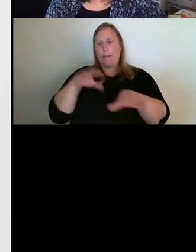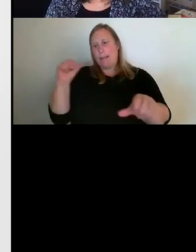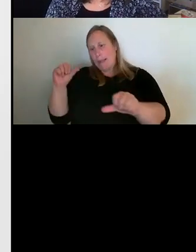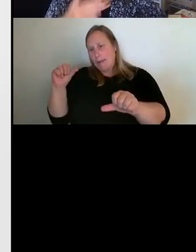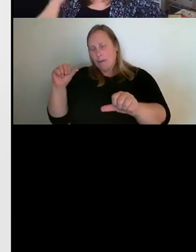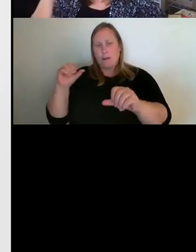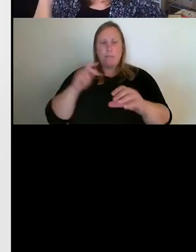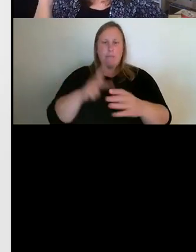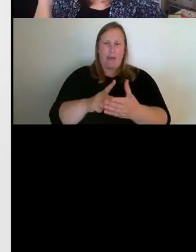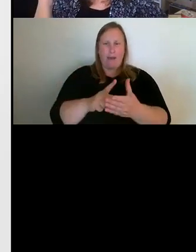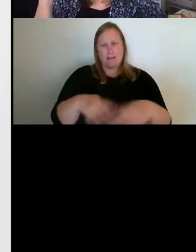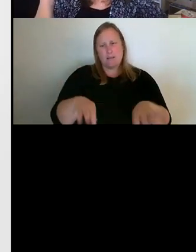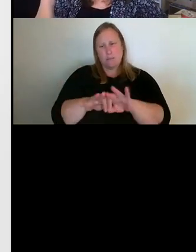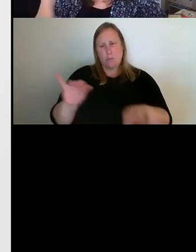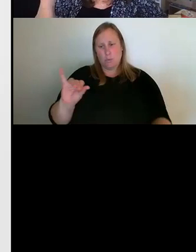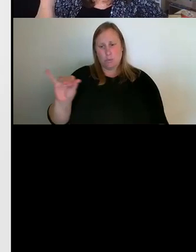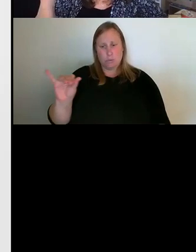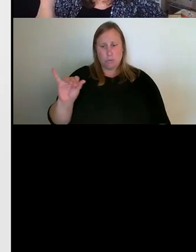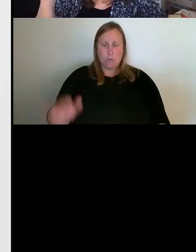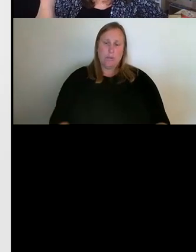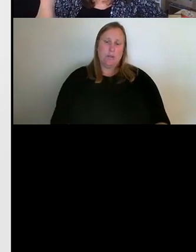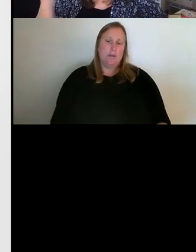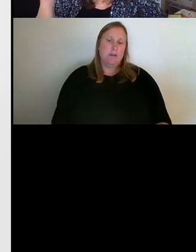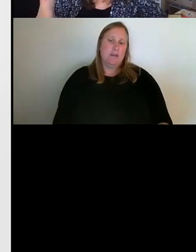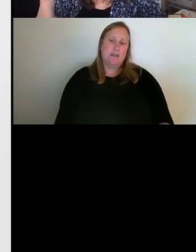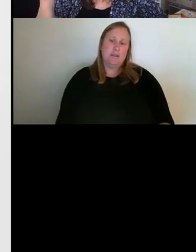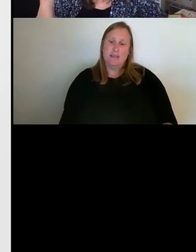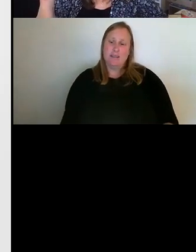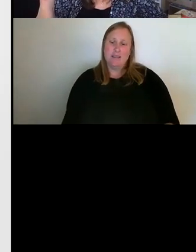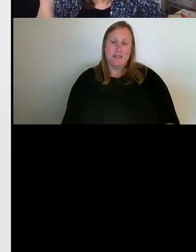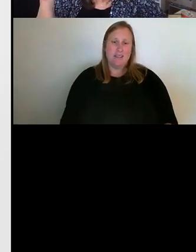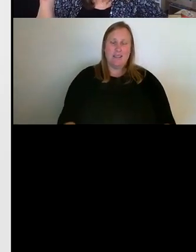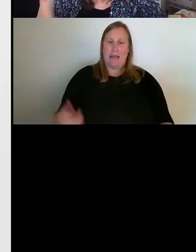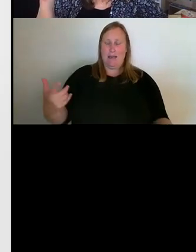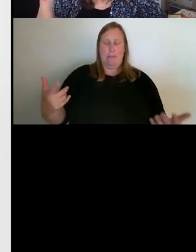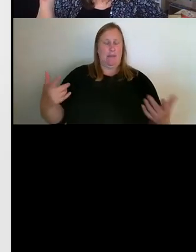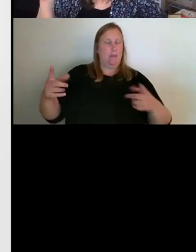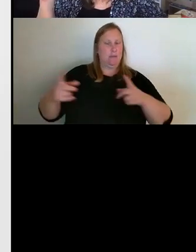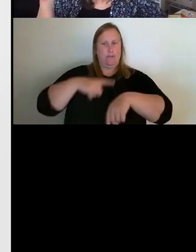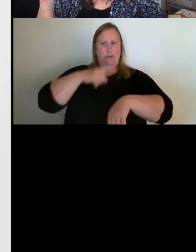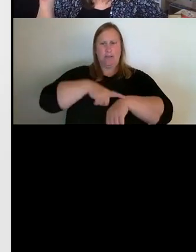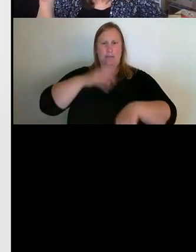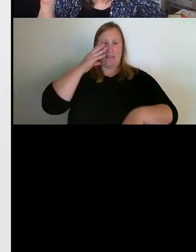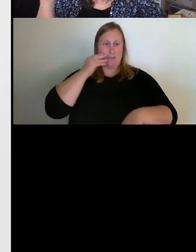Been in the biz for 20 years and I am grateful